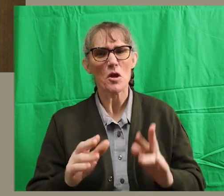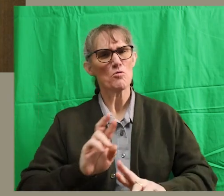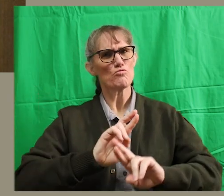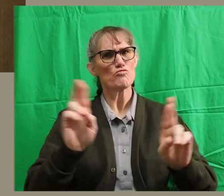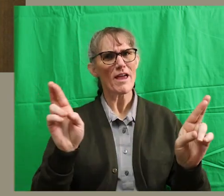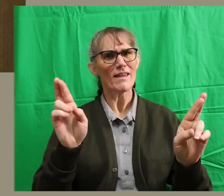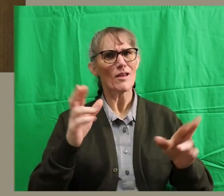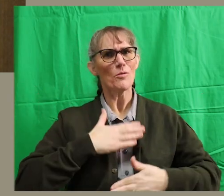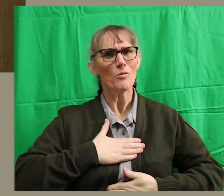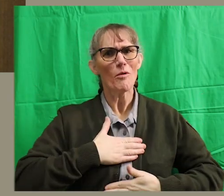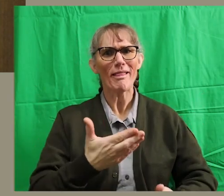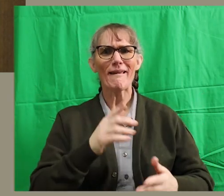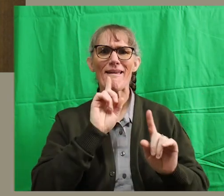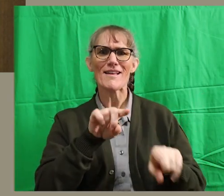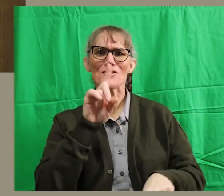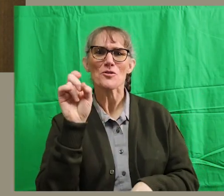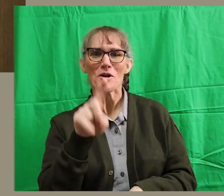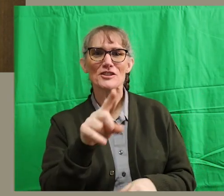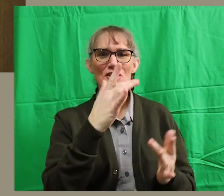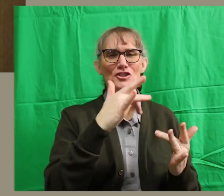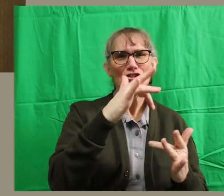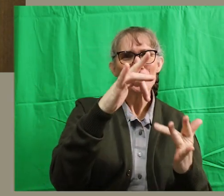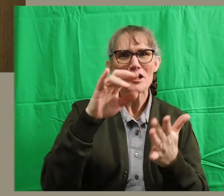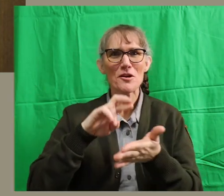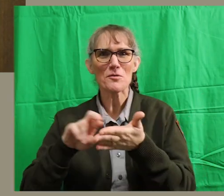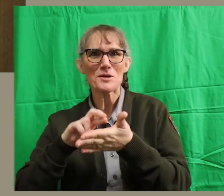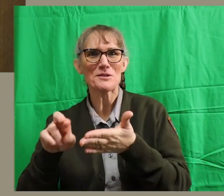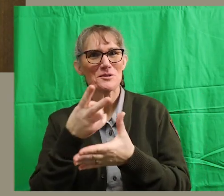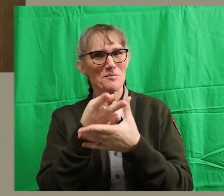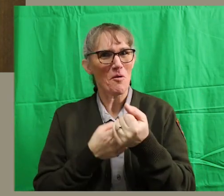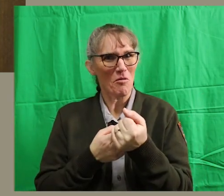ready and willing to answer questions about their journey, as well as their research.